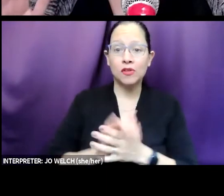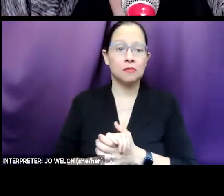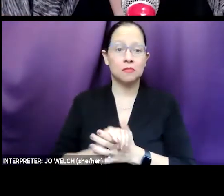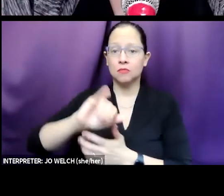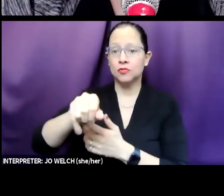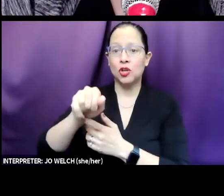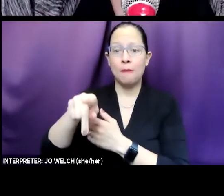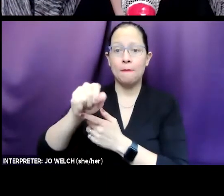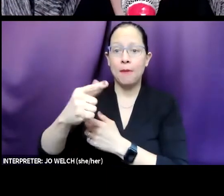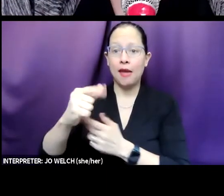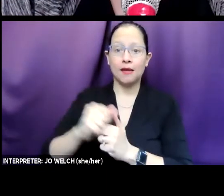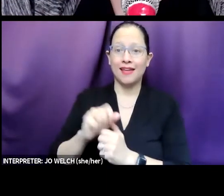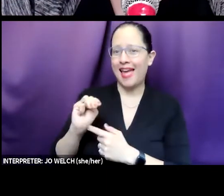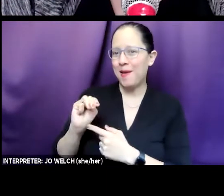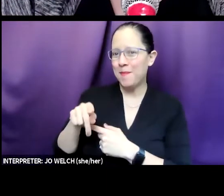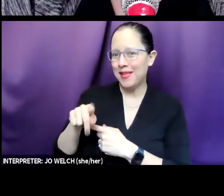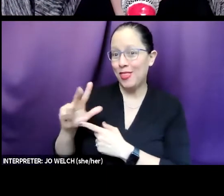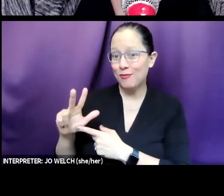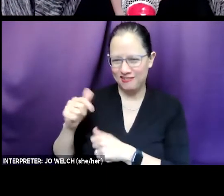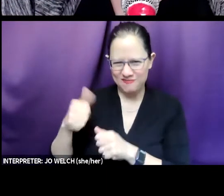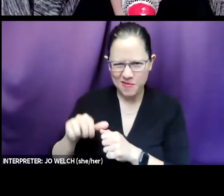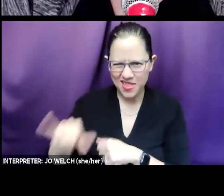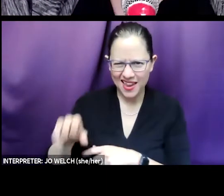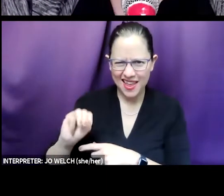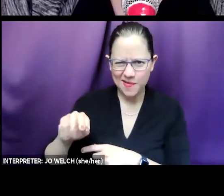an mp3 remember mp3. Those are cool.